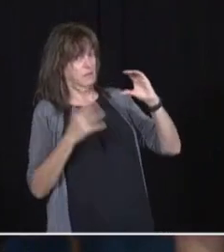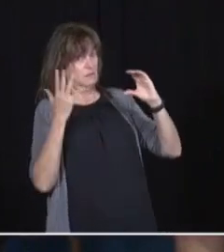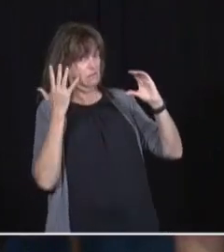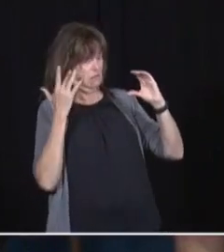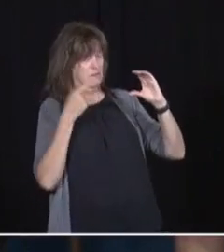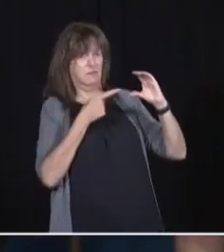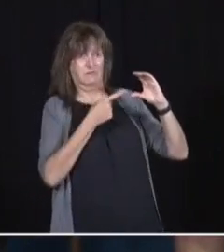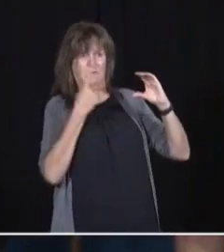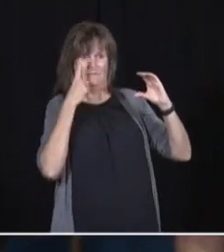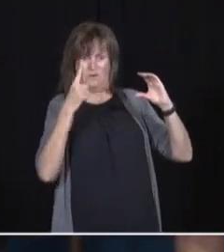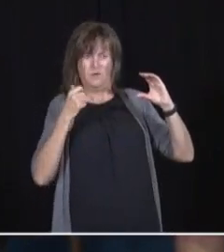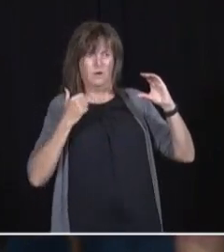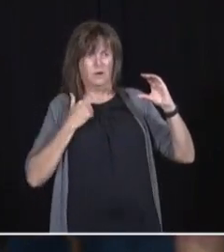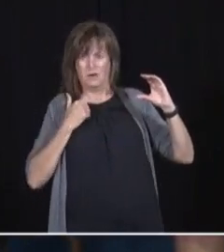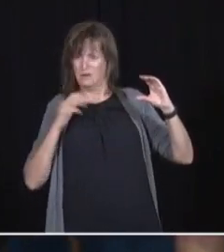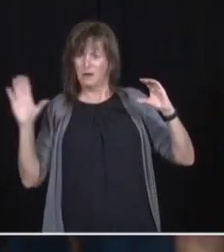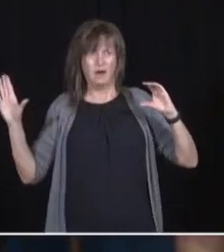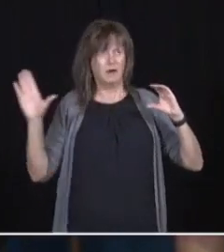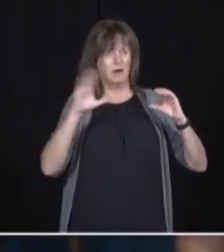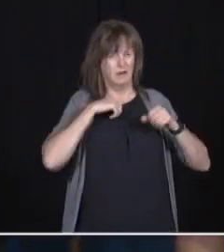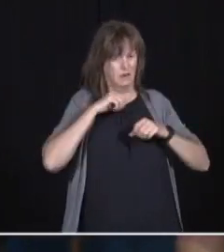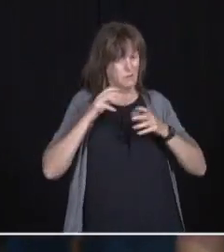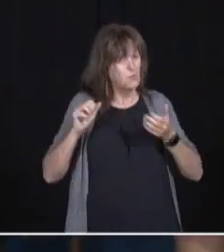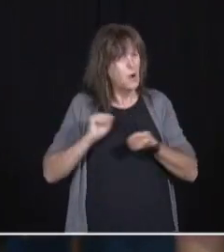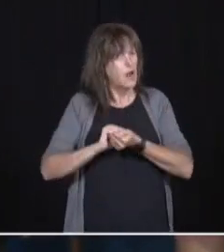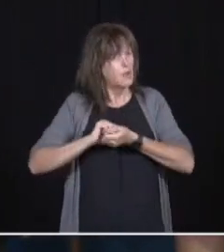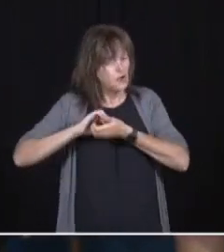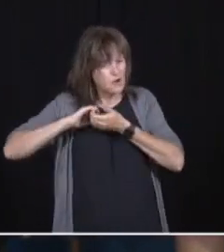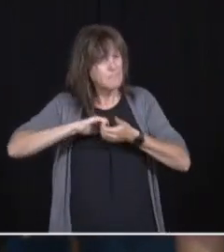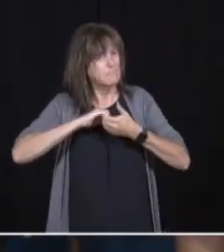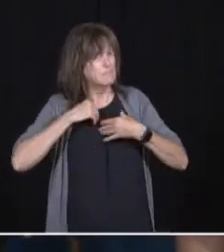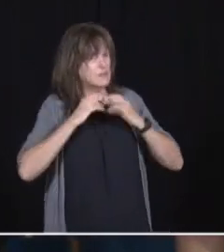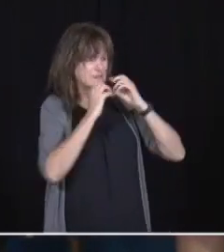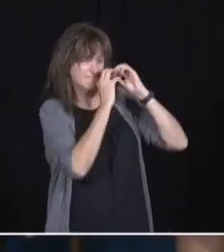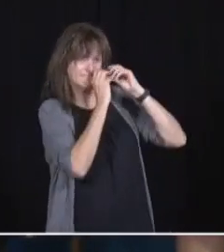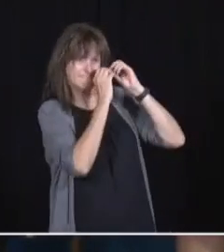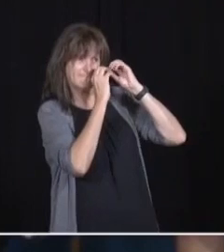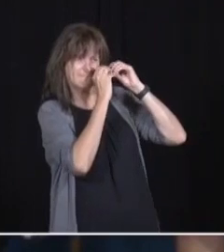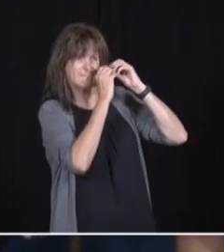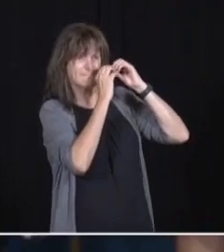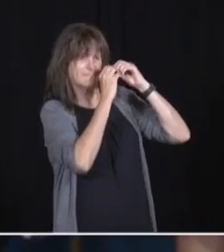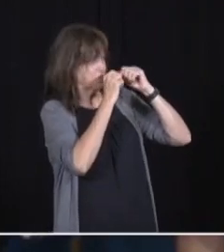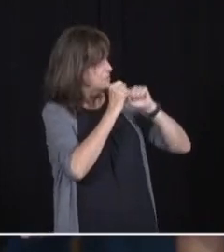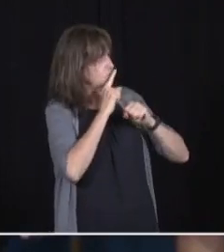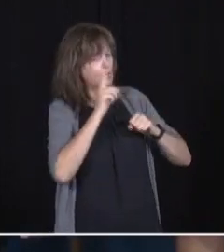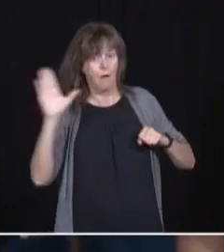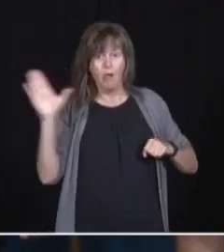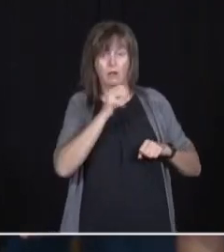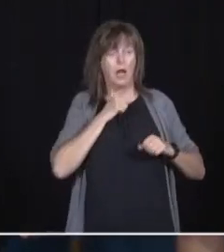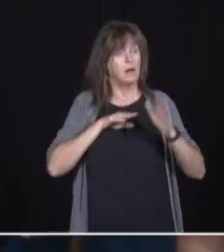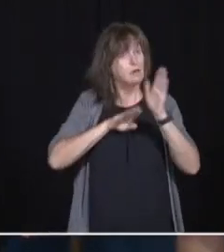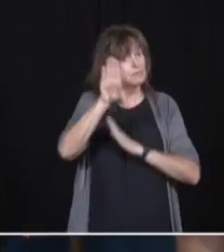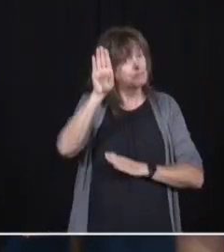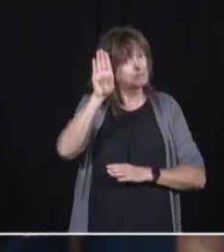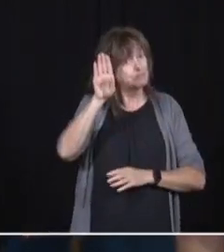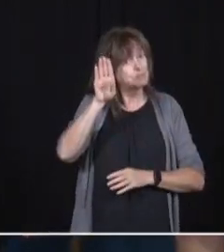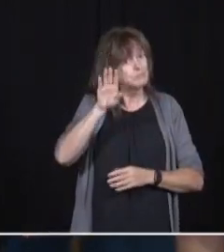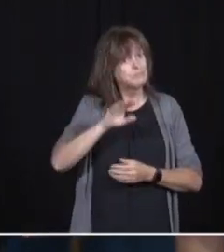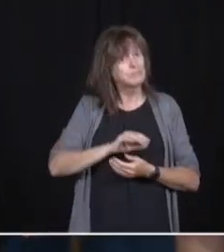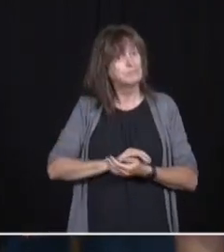designated transit dollars. To help us safely restart our economy. This deal is the result of the promises standing together. To listen to municipalities and